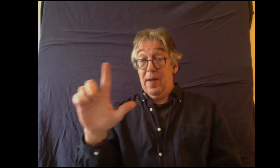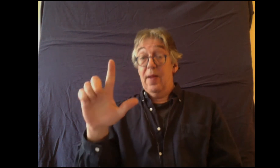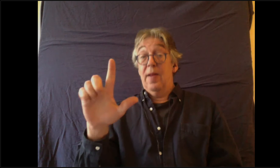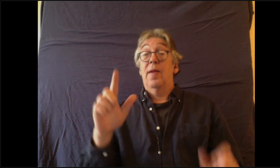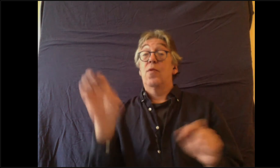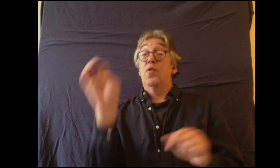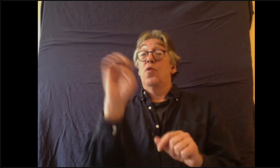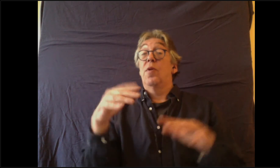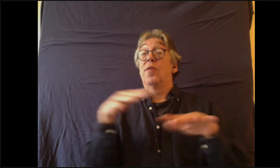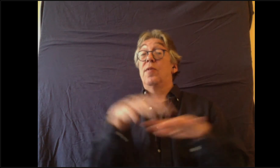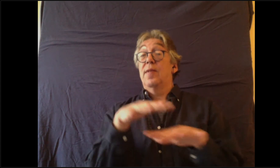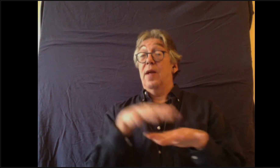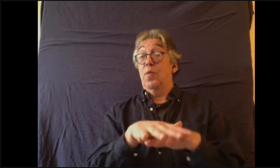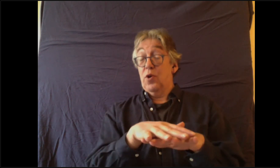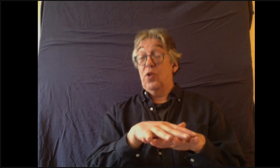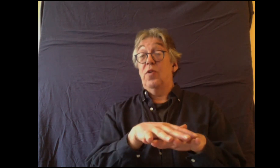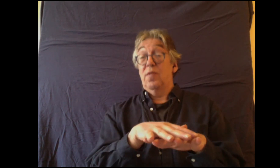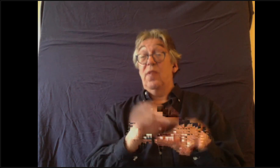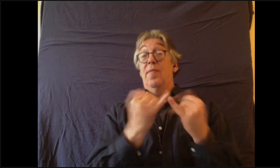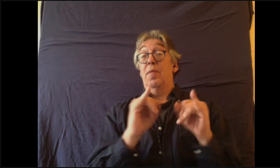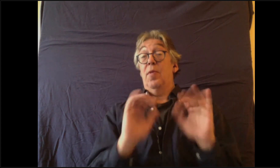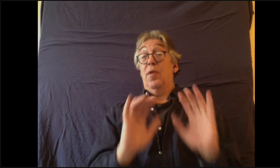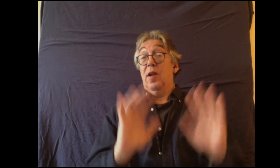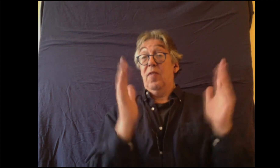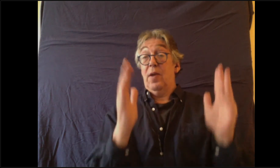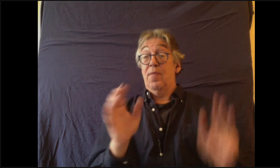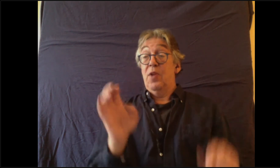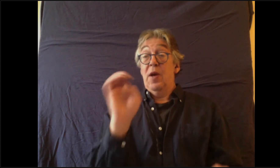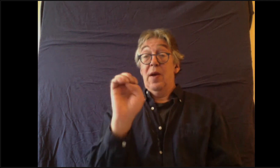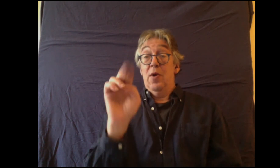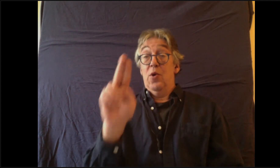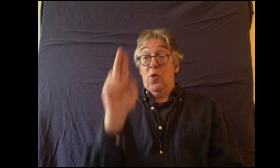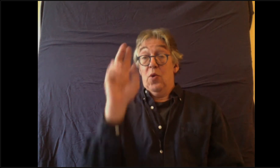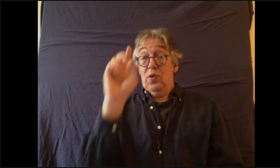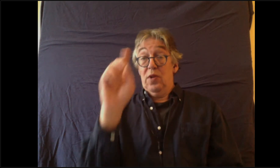the European Union of the Deaf and the European Solidarity Corps.